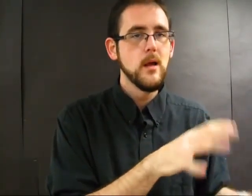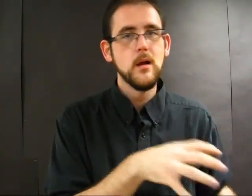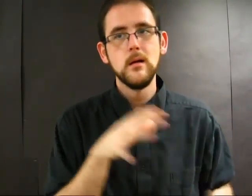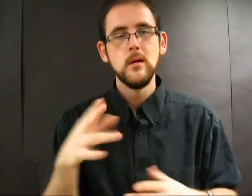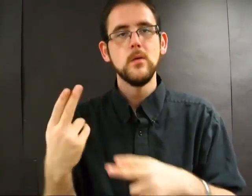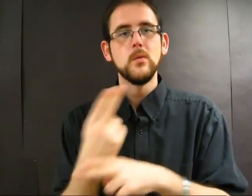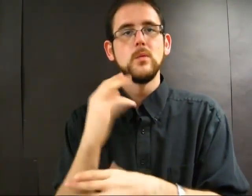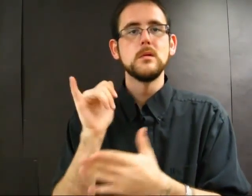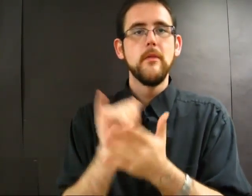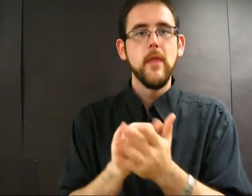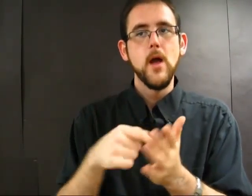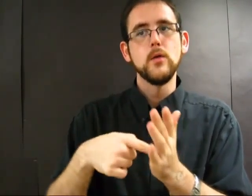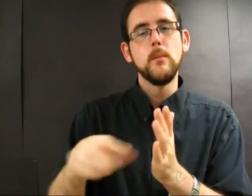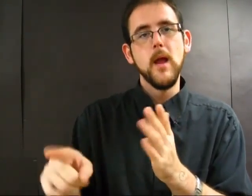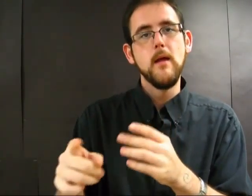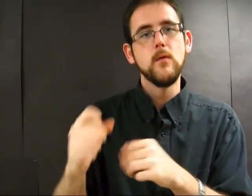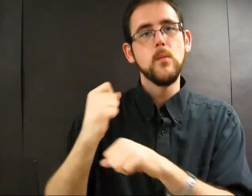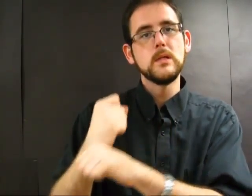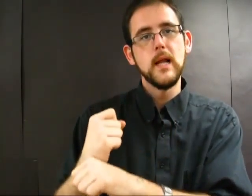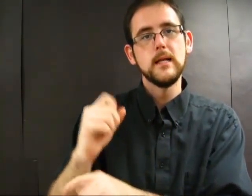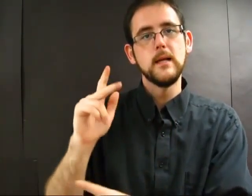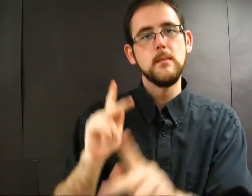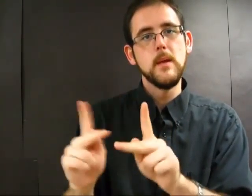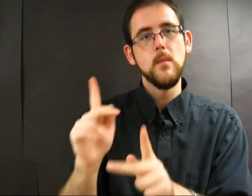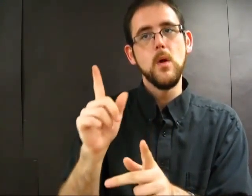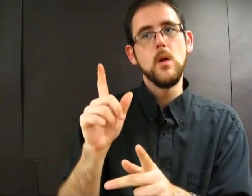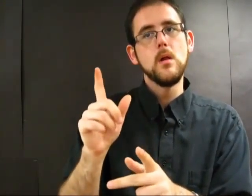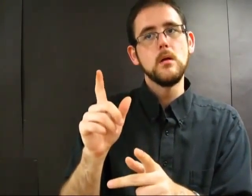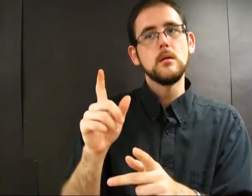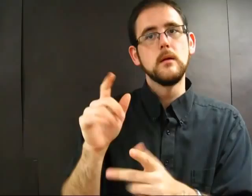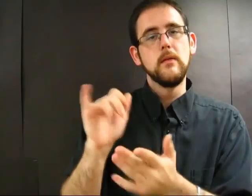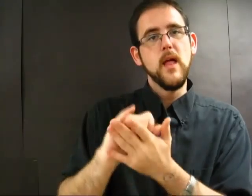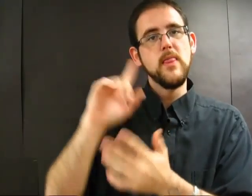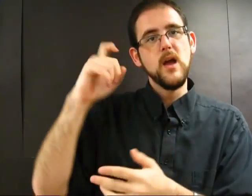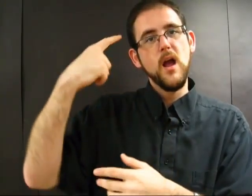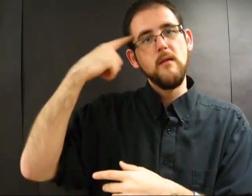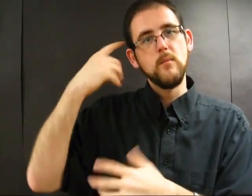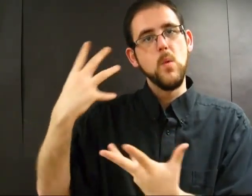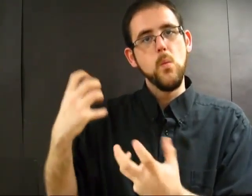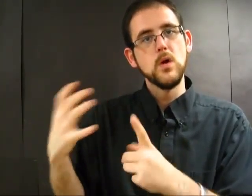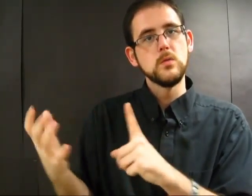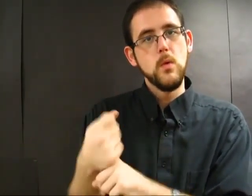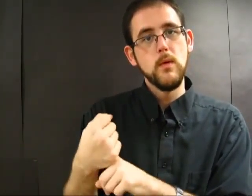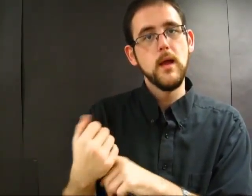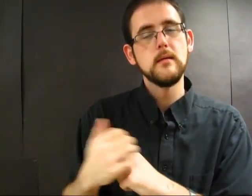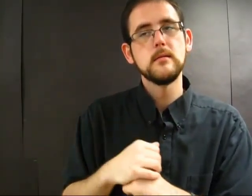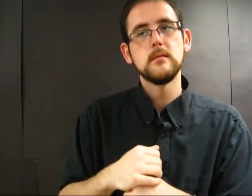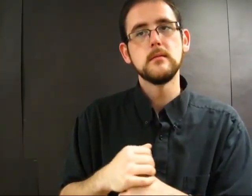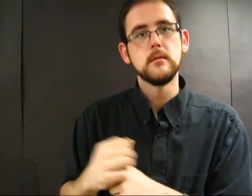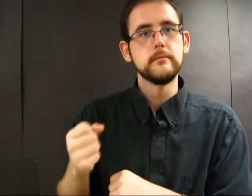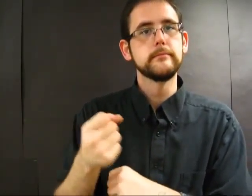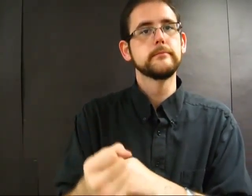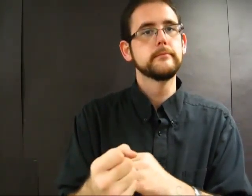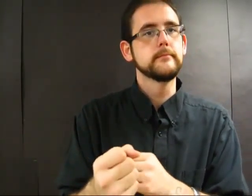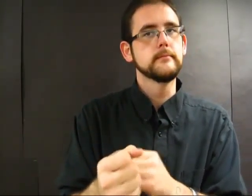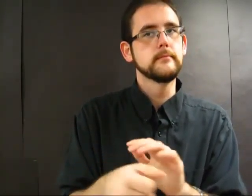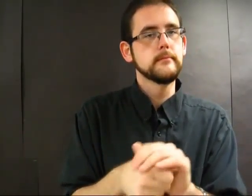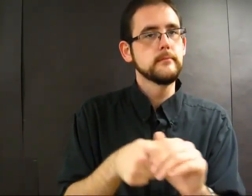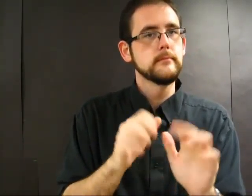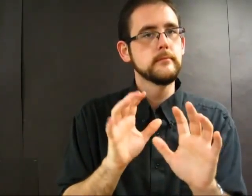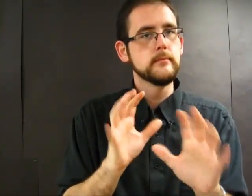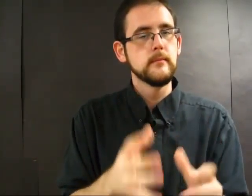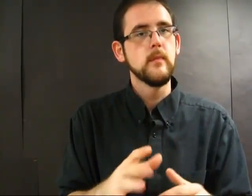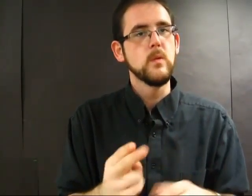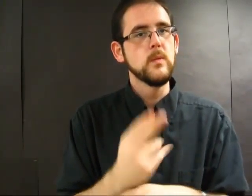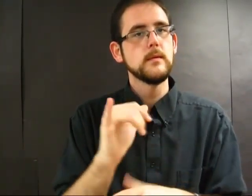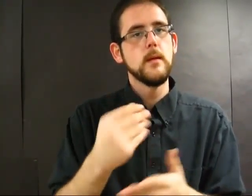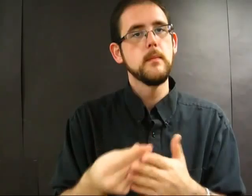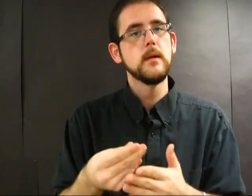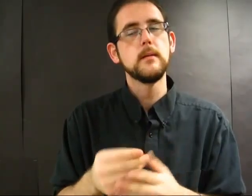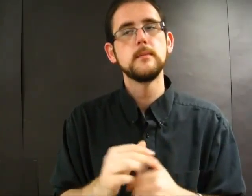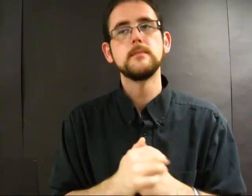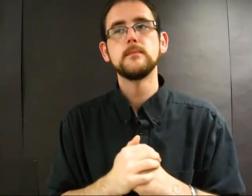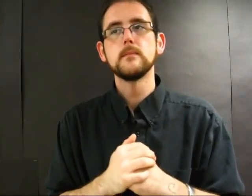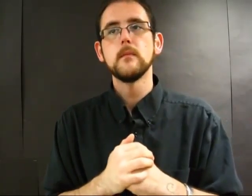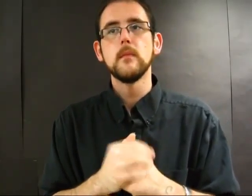safe houses, which they then use to harbor fugitives from the government.